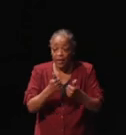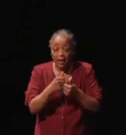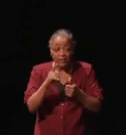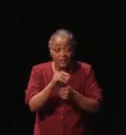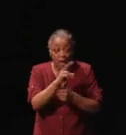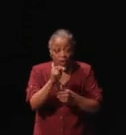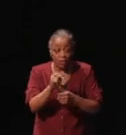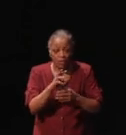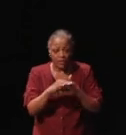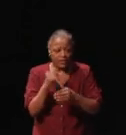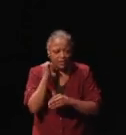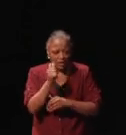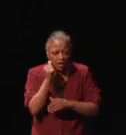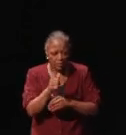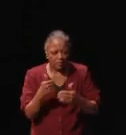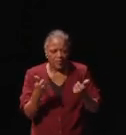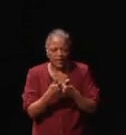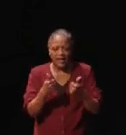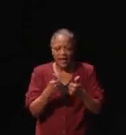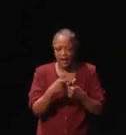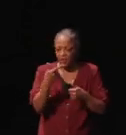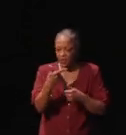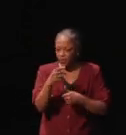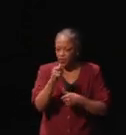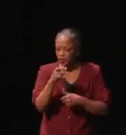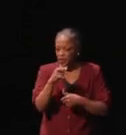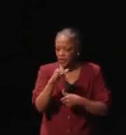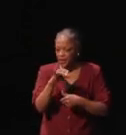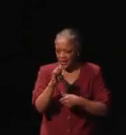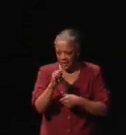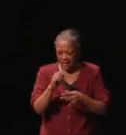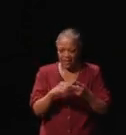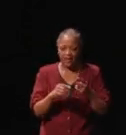These were quite common game genies, action replay cartridges where you